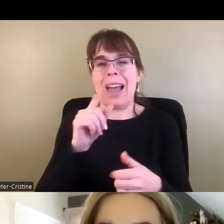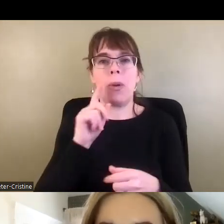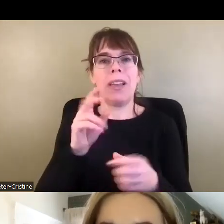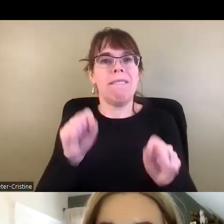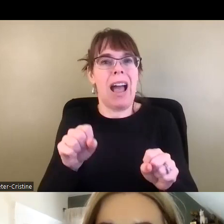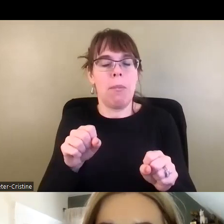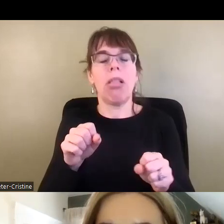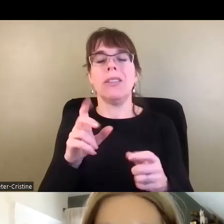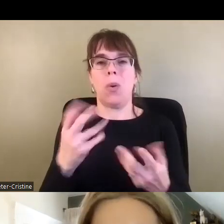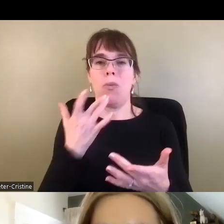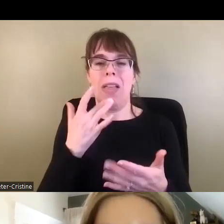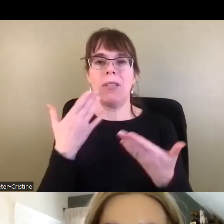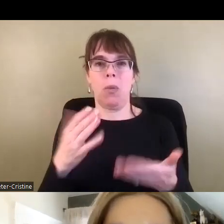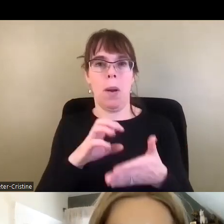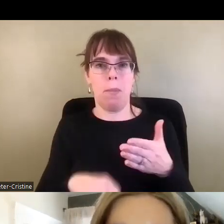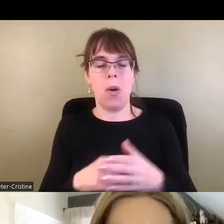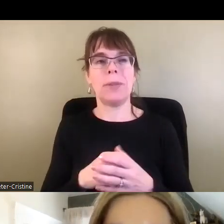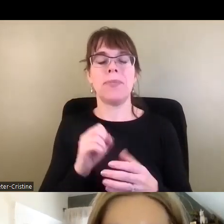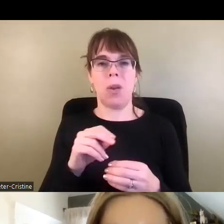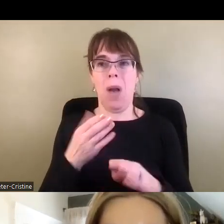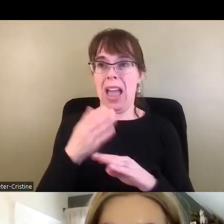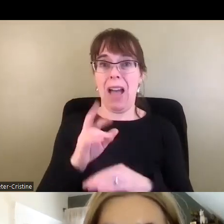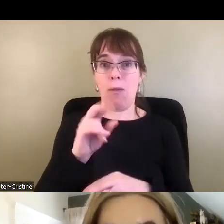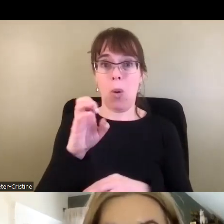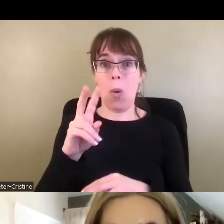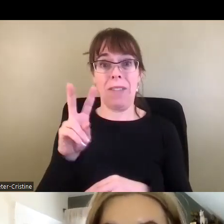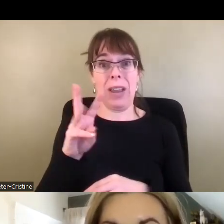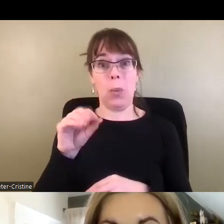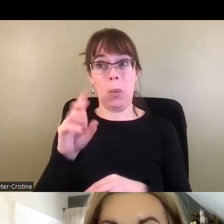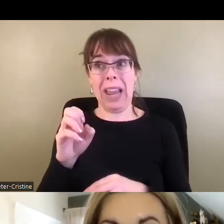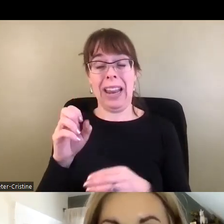But we still are supporting folks who need to get that type of care as well.